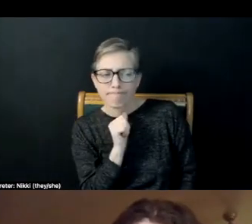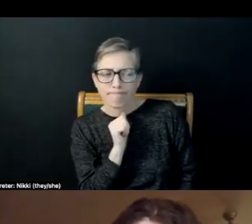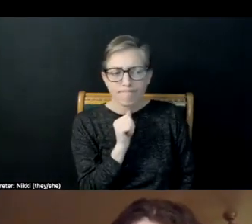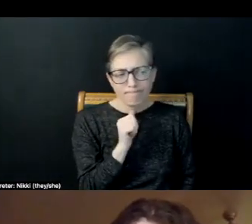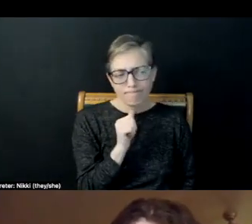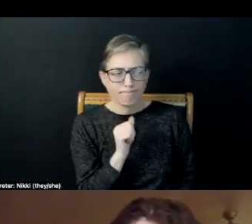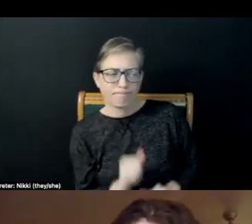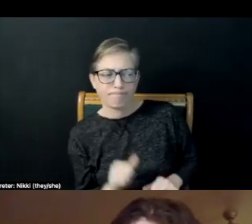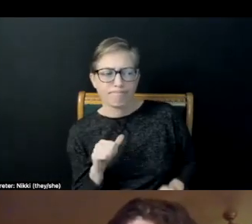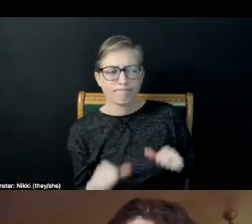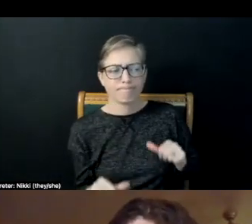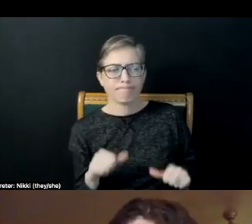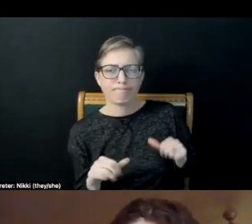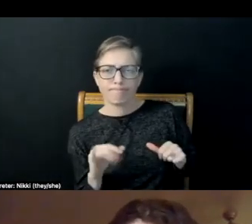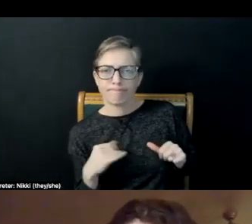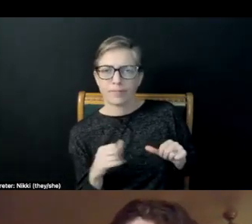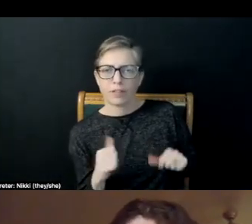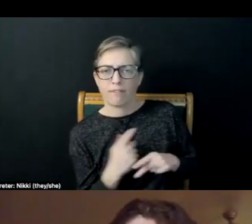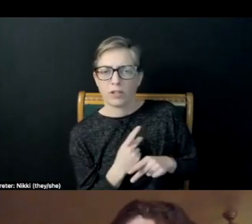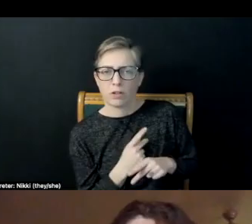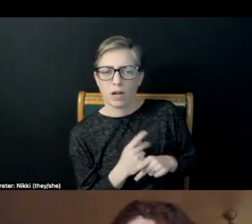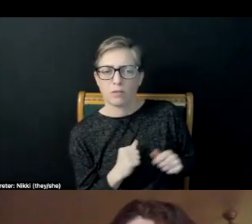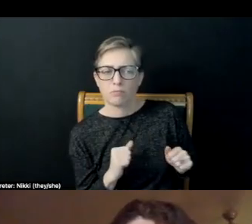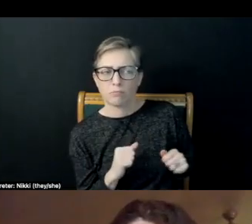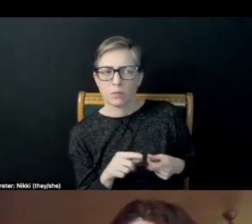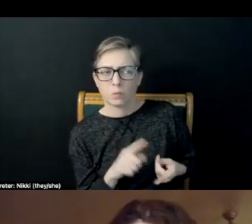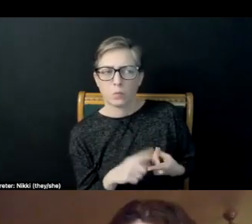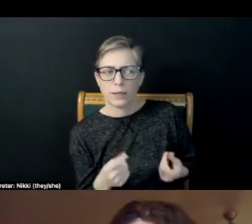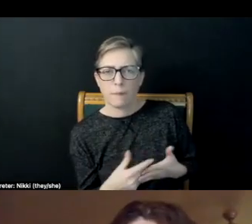it out even as the baby got bigger and stronger.